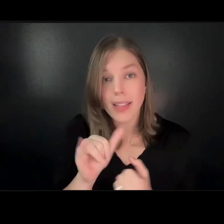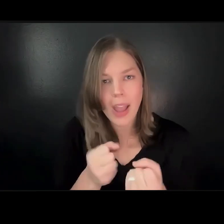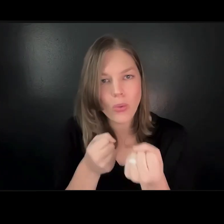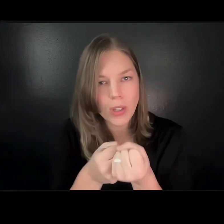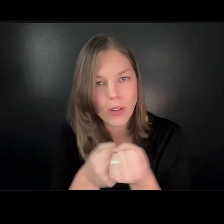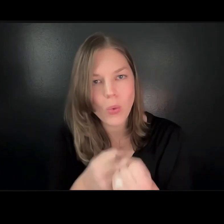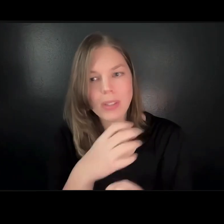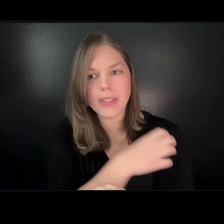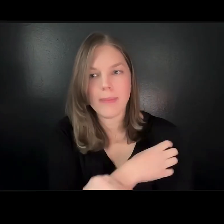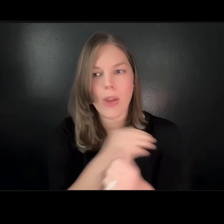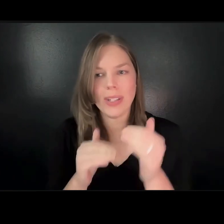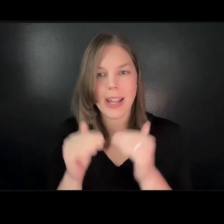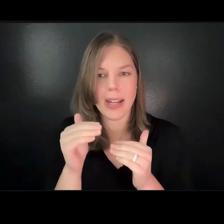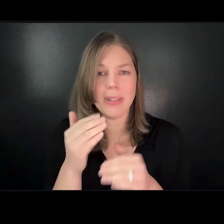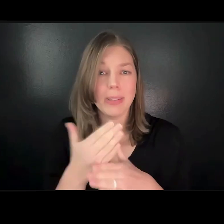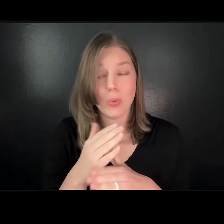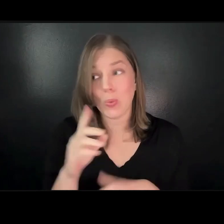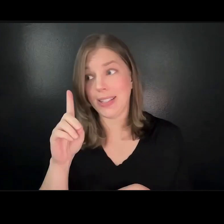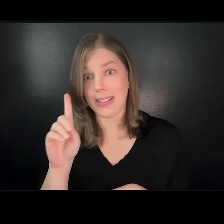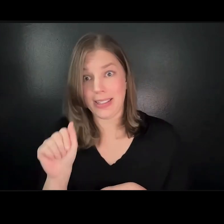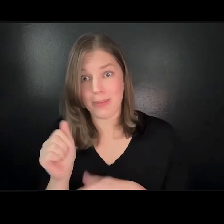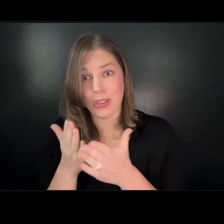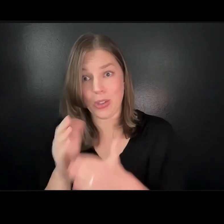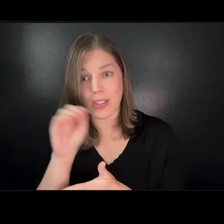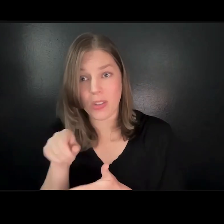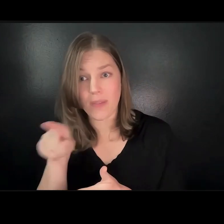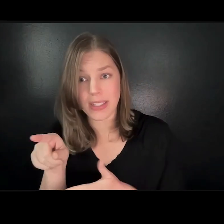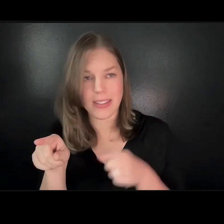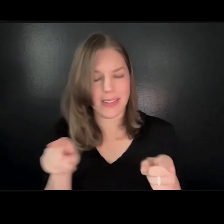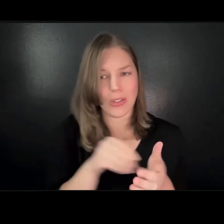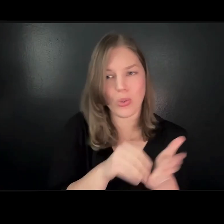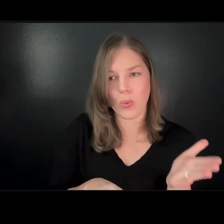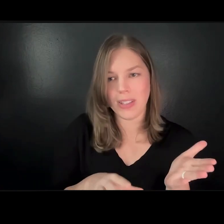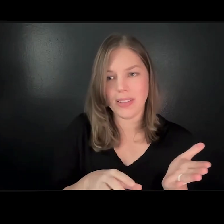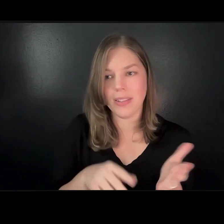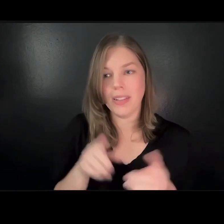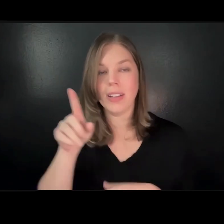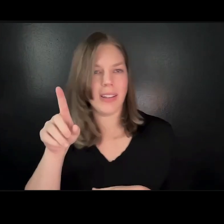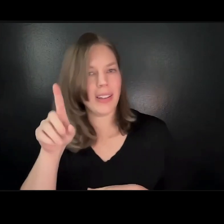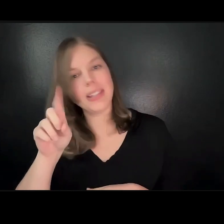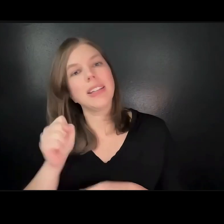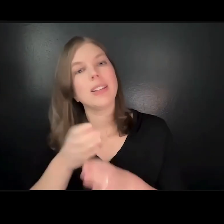We want to reinforce power dynamics that shift the power to the student to be